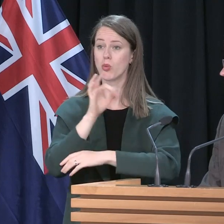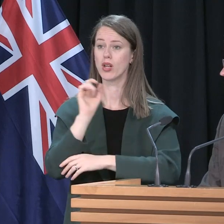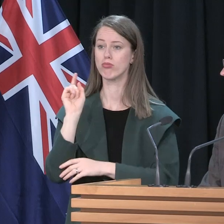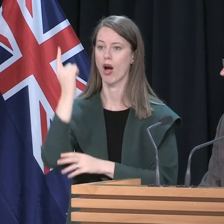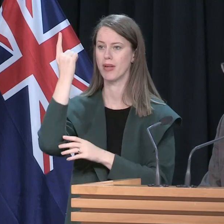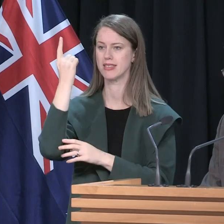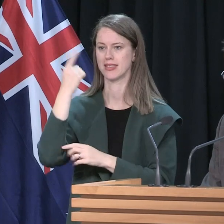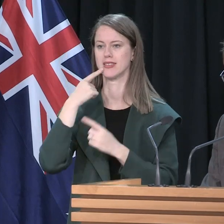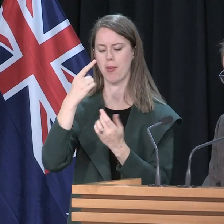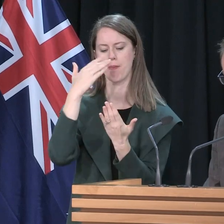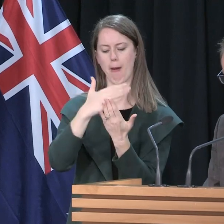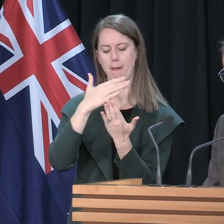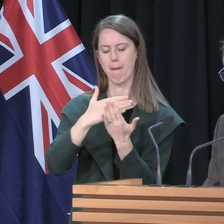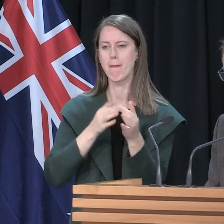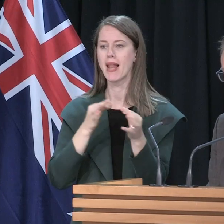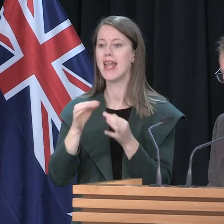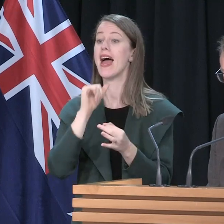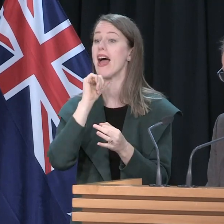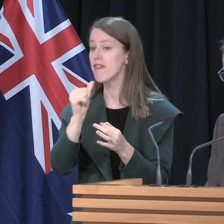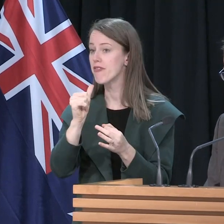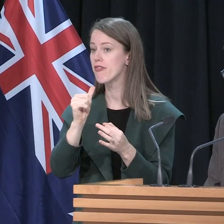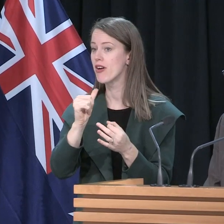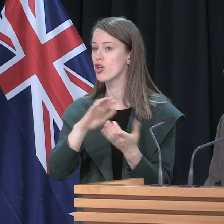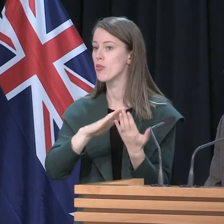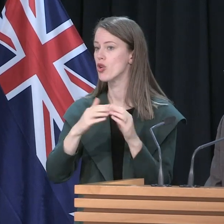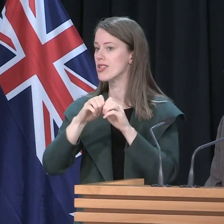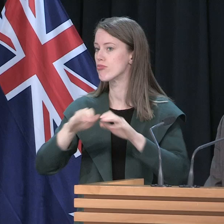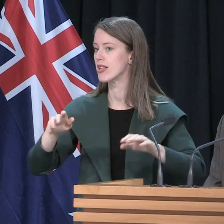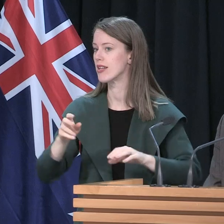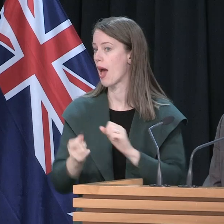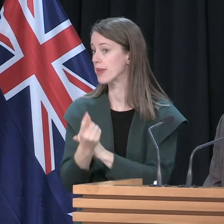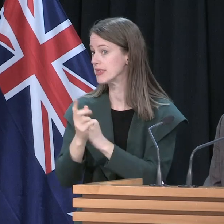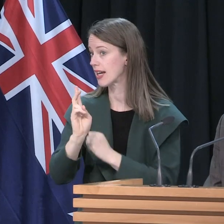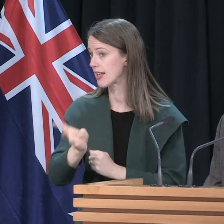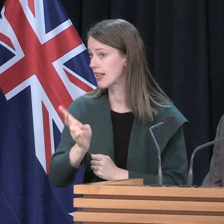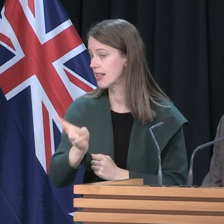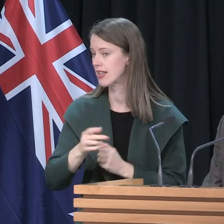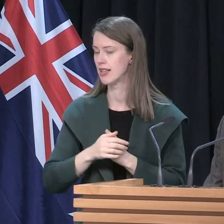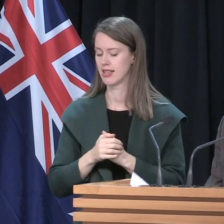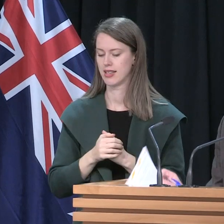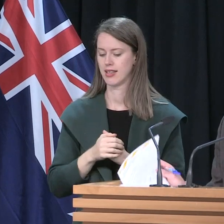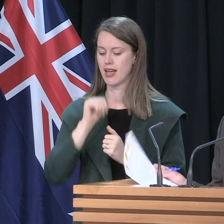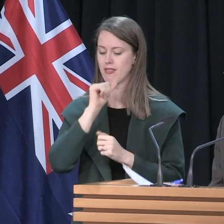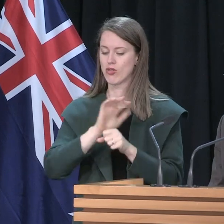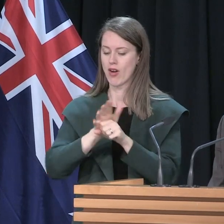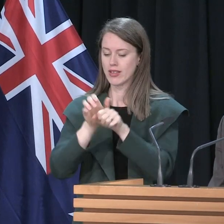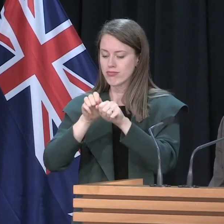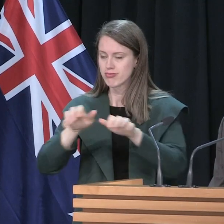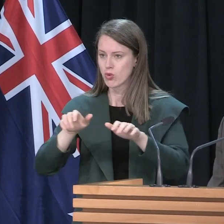as part of our response. This morning the Prime Minister outlined the preparedness we have put in place should there